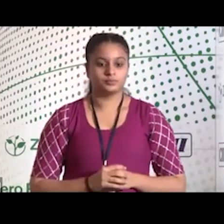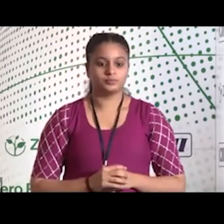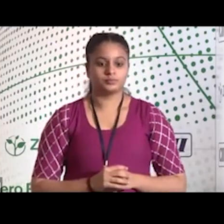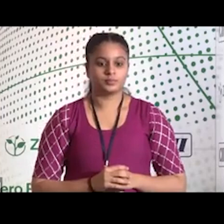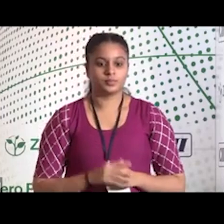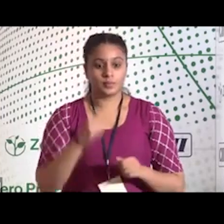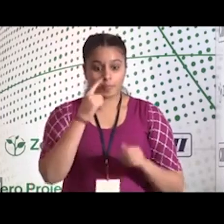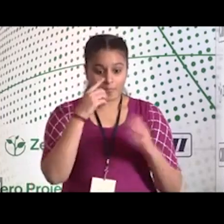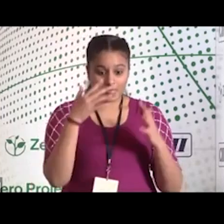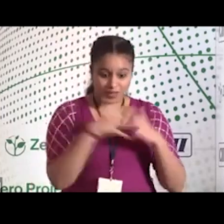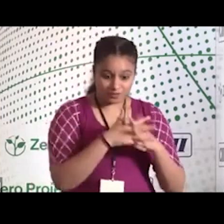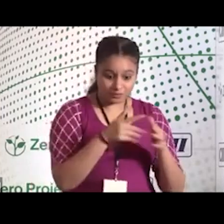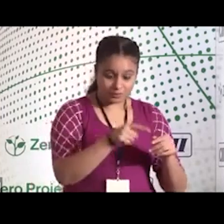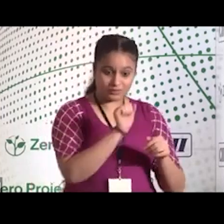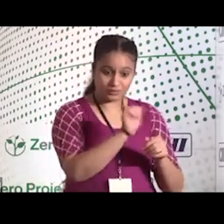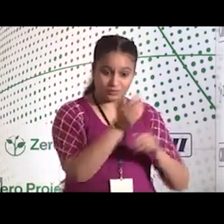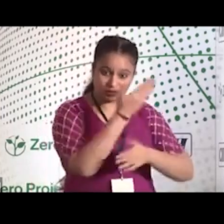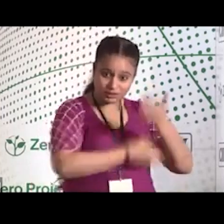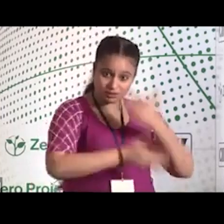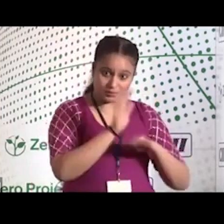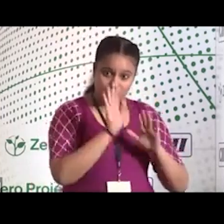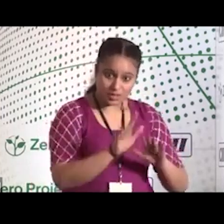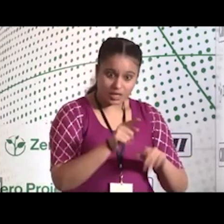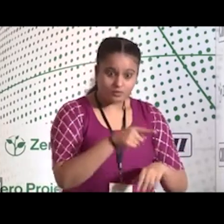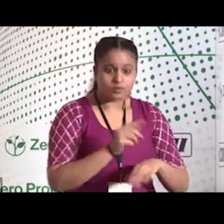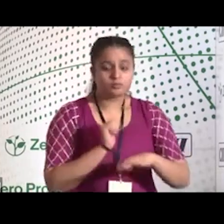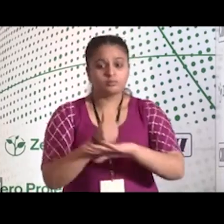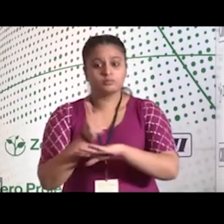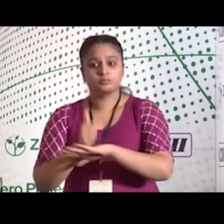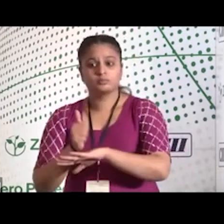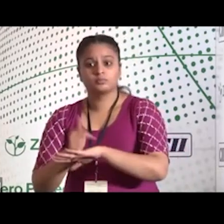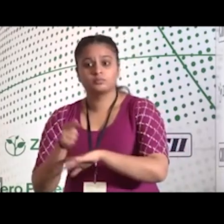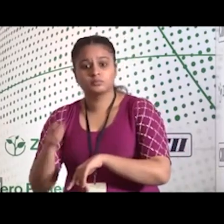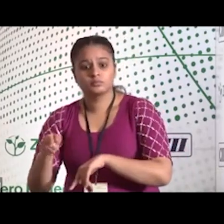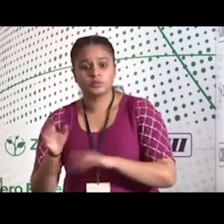with disability who are entrepreneurs are not a homogeneous group.